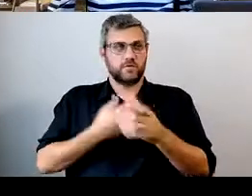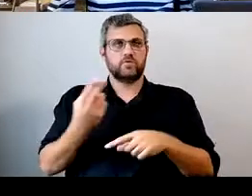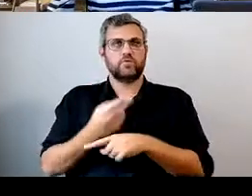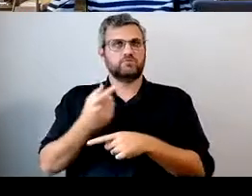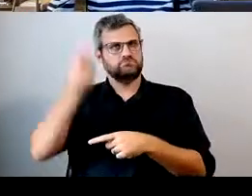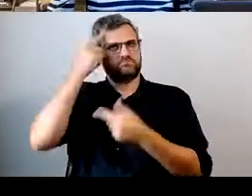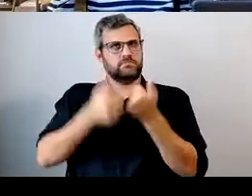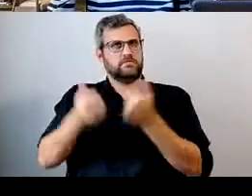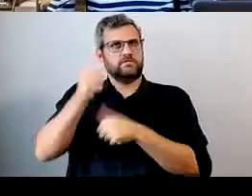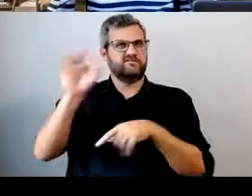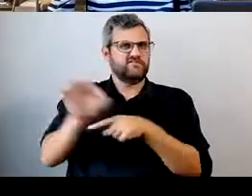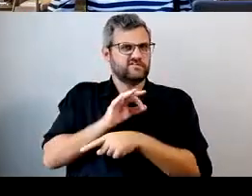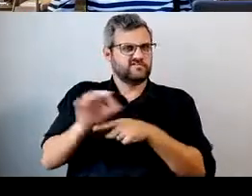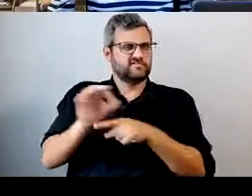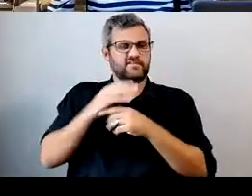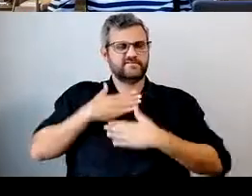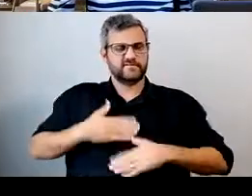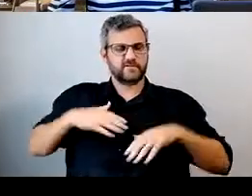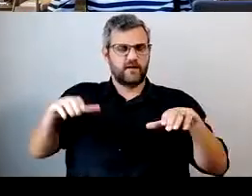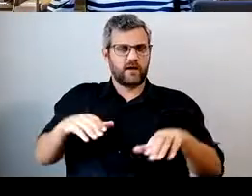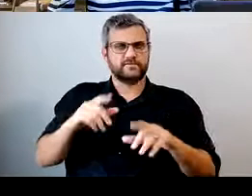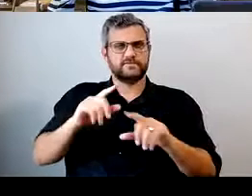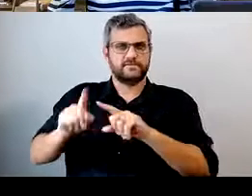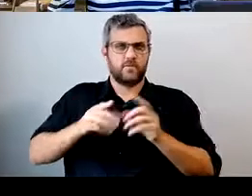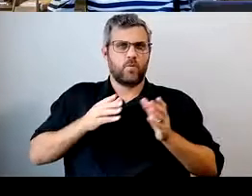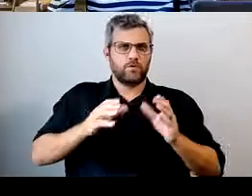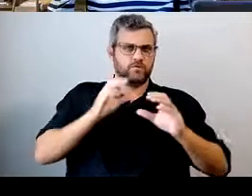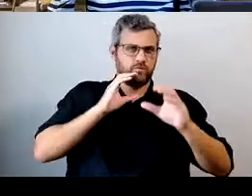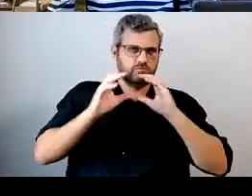physical action and different methods for communication. So if you would,